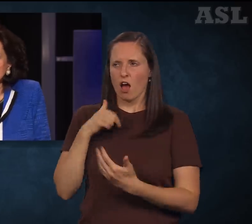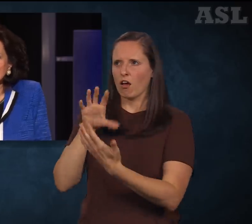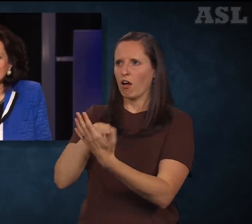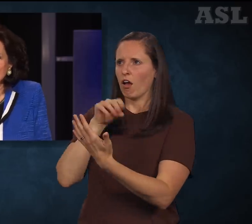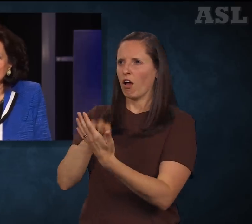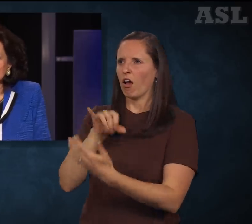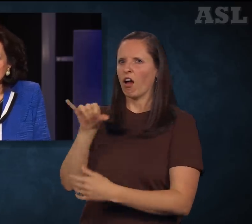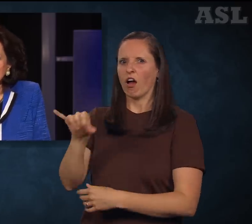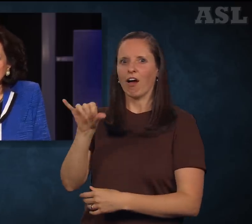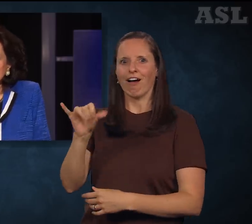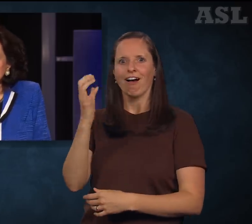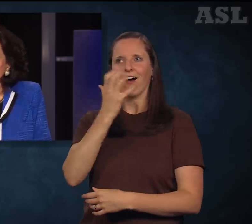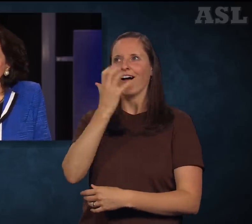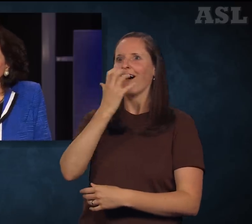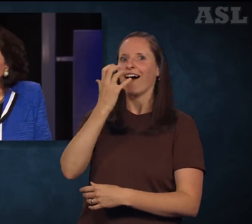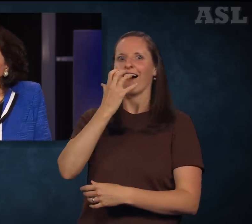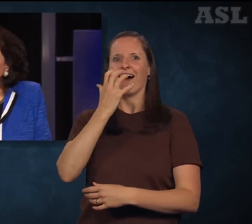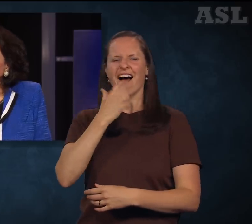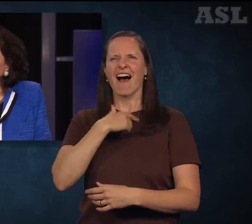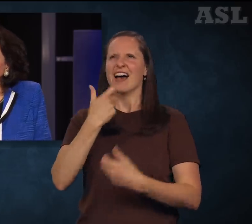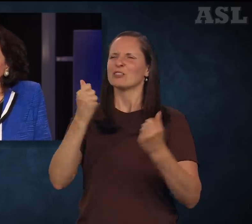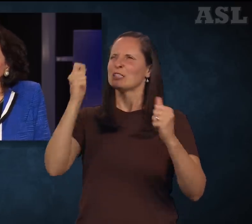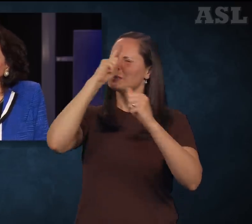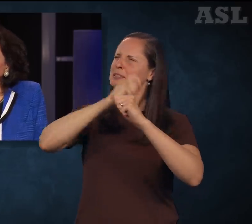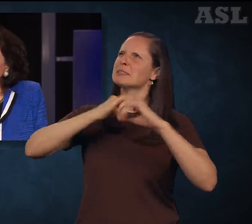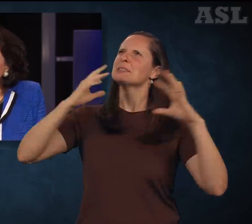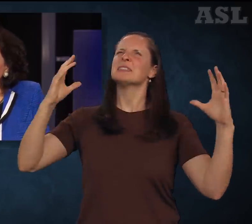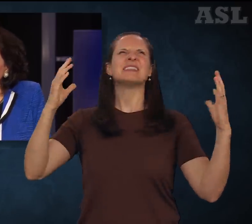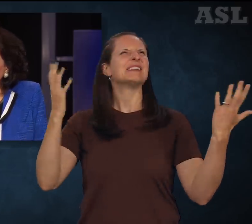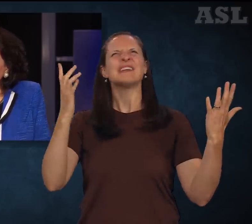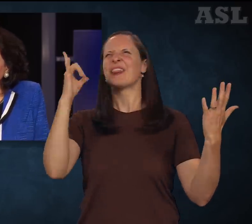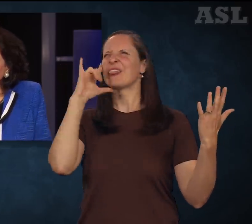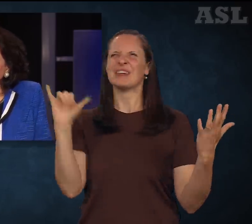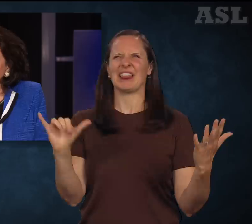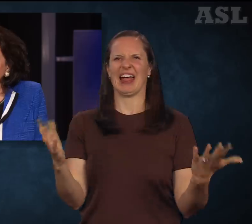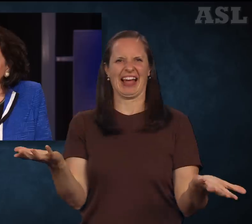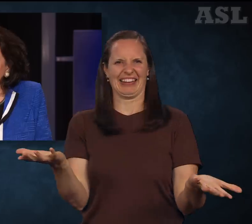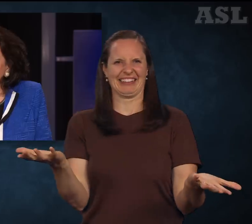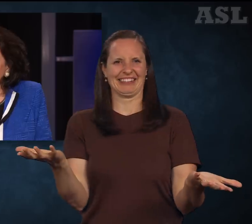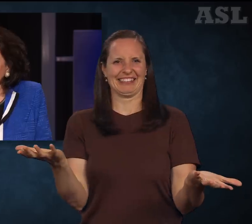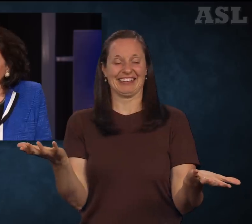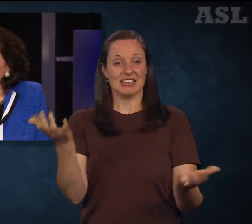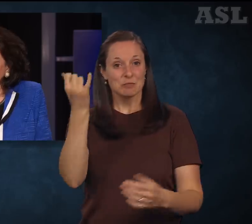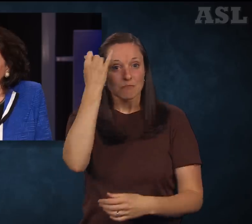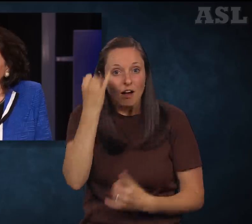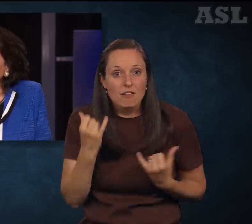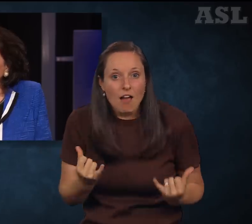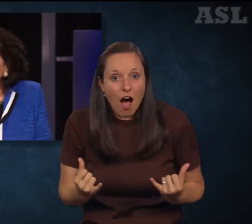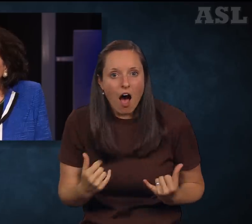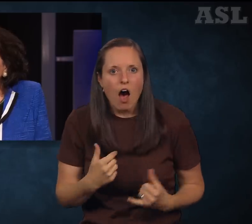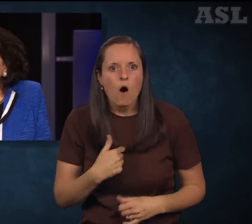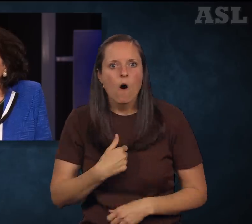QUITE OVERWHELMING TO WRAP MY